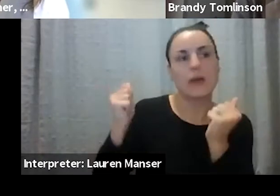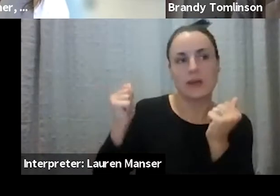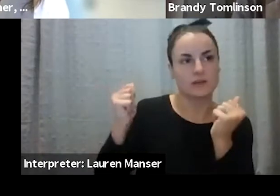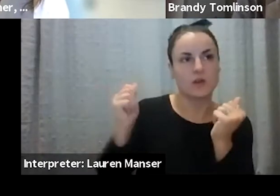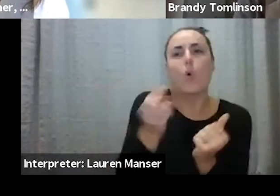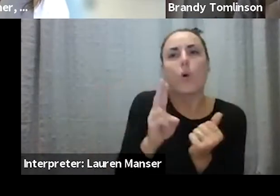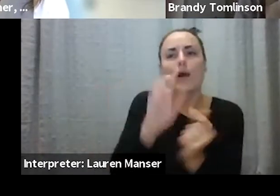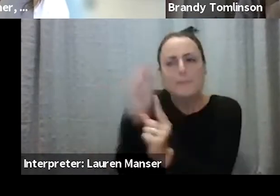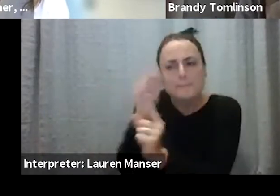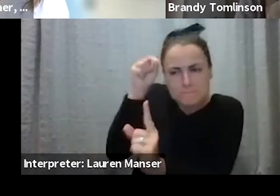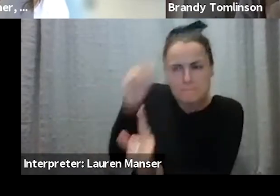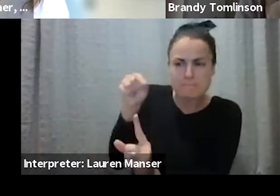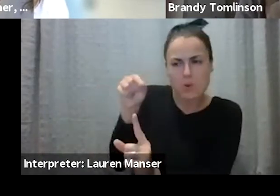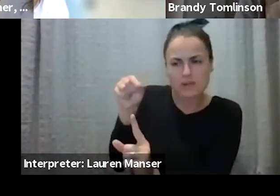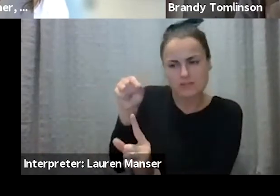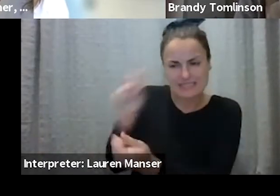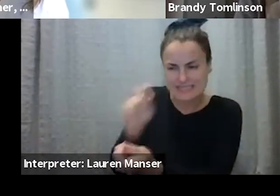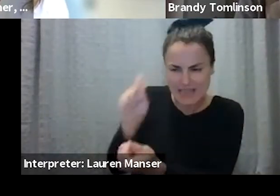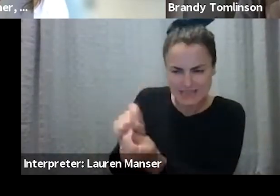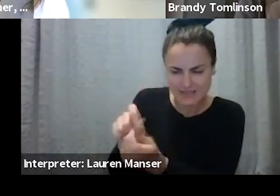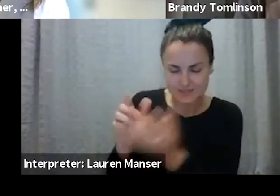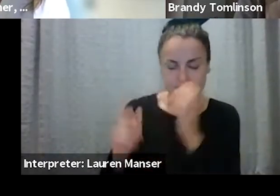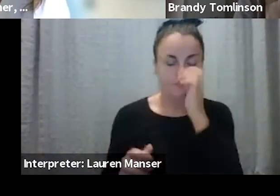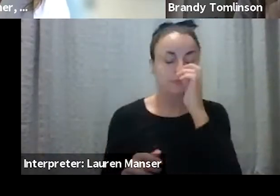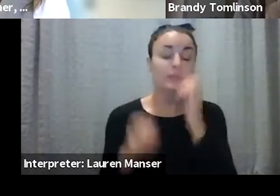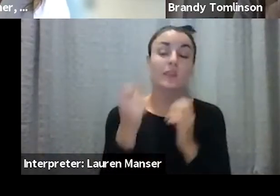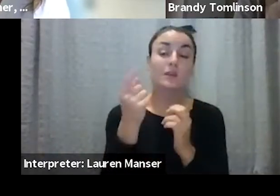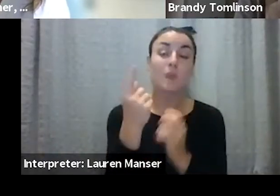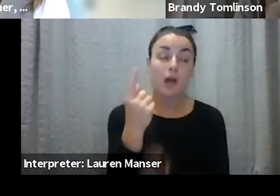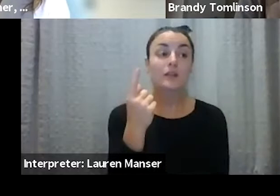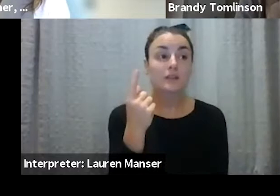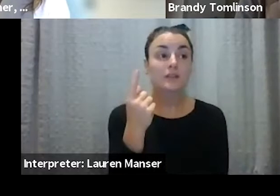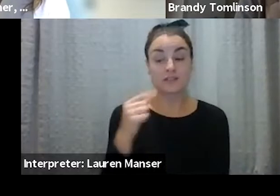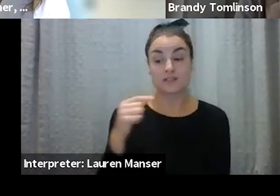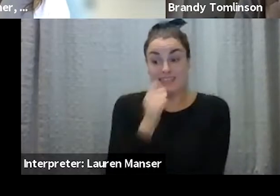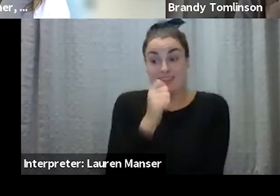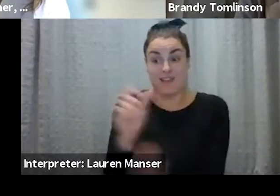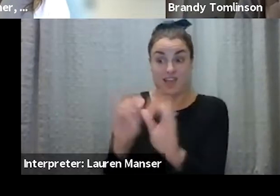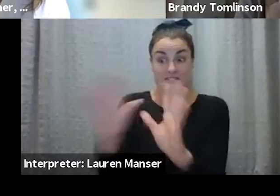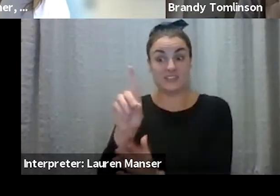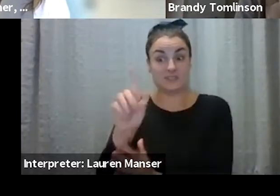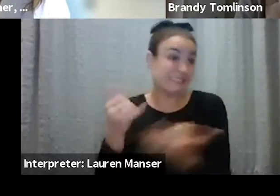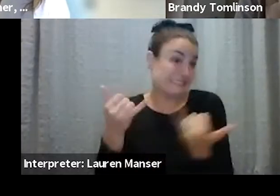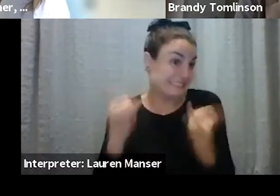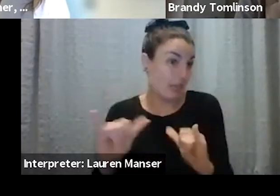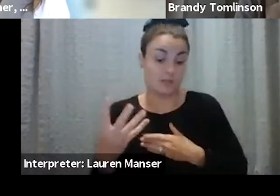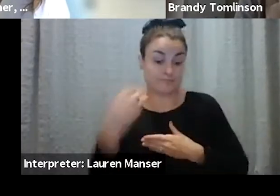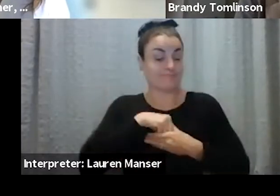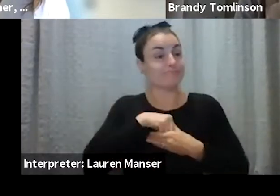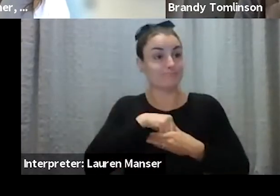But it's still there, and it's still a part of how you function, and it's not something that we are actively trying to hide.